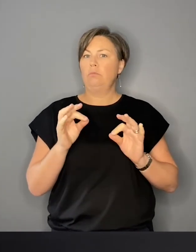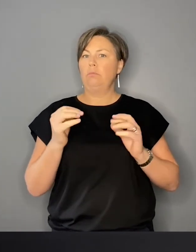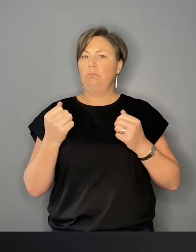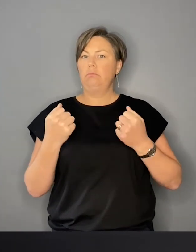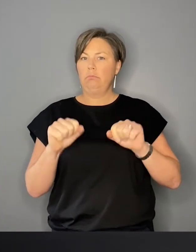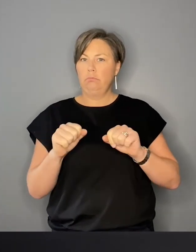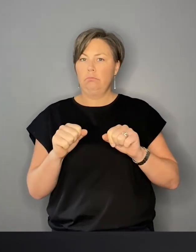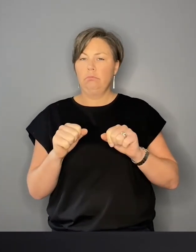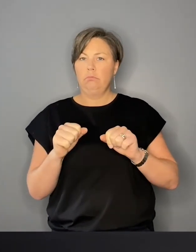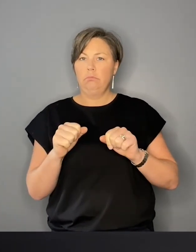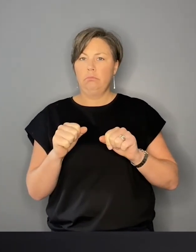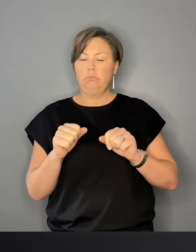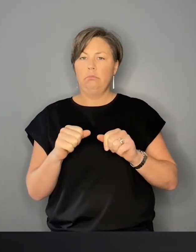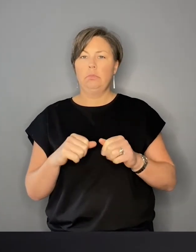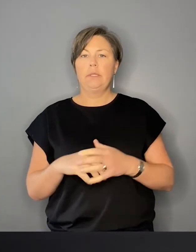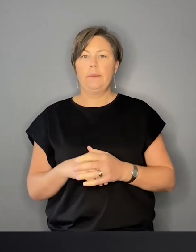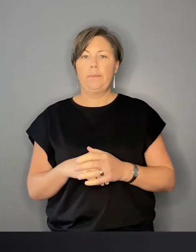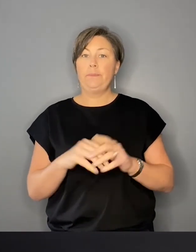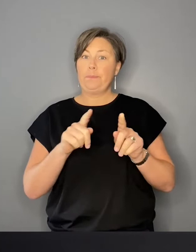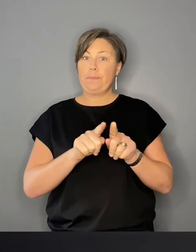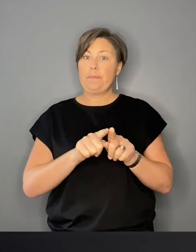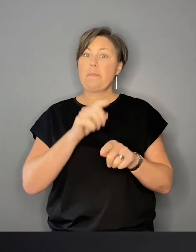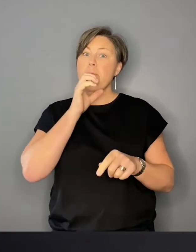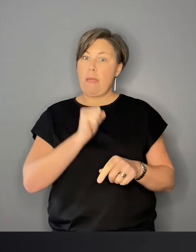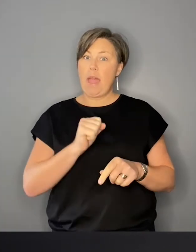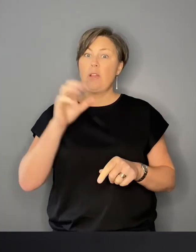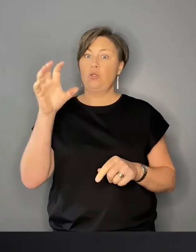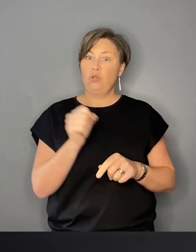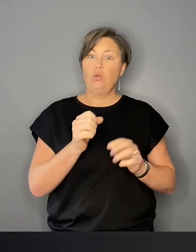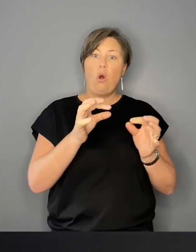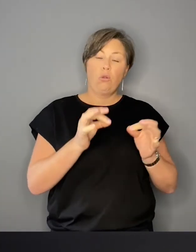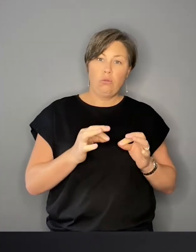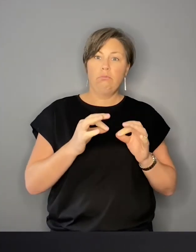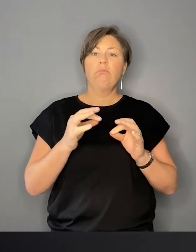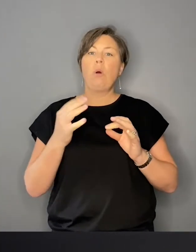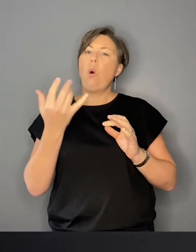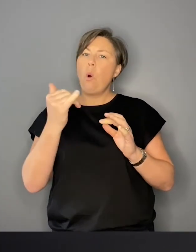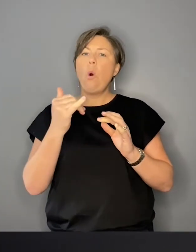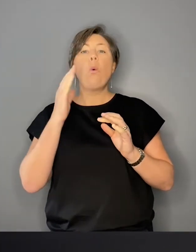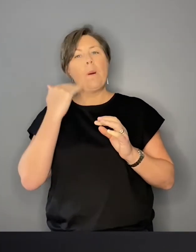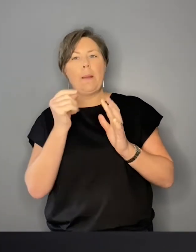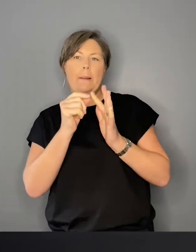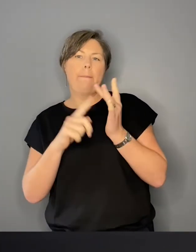and seven days after Paxlovid. Men should use contraception during and for three months after taking Lagevrio.